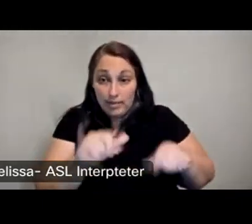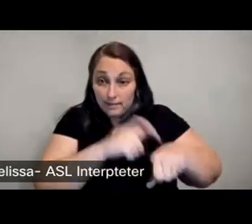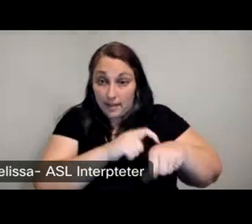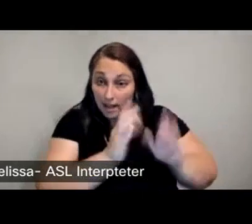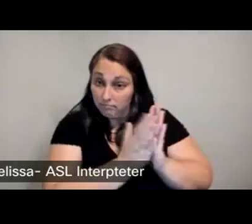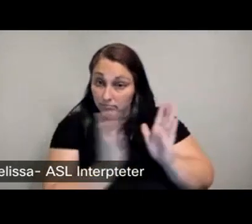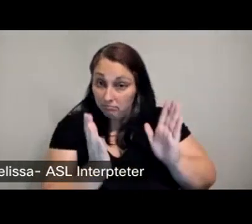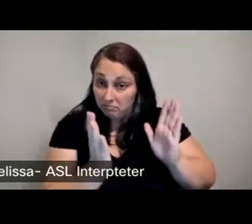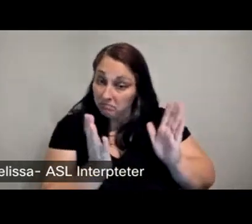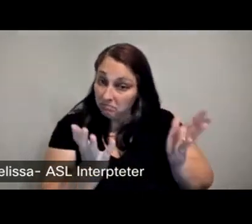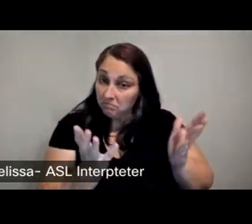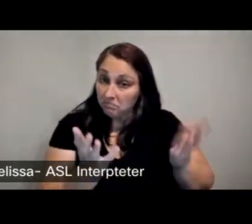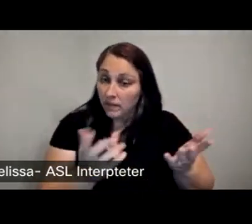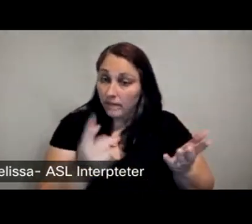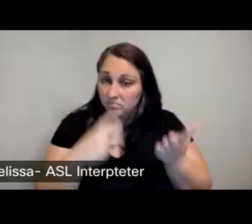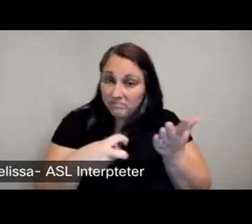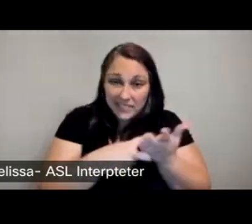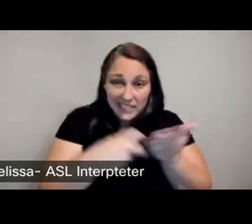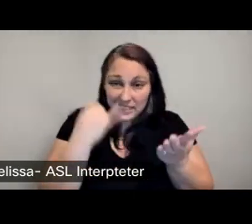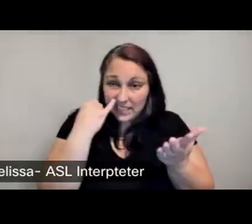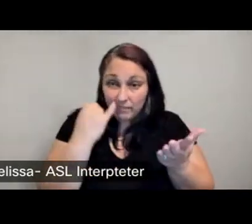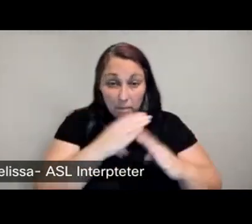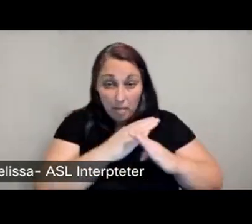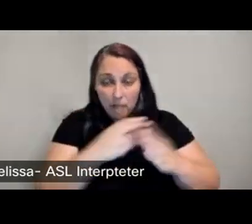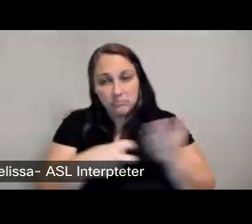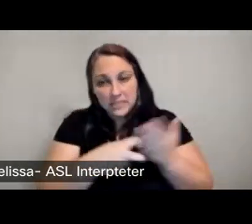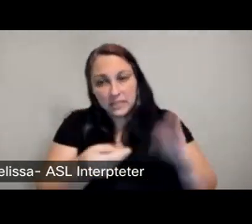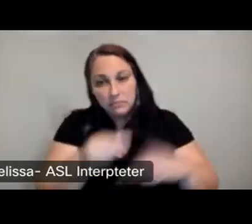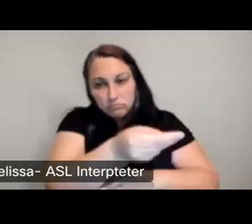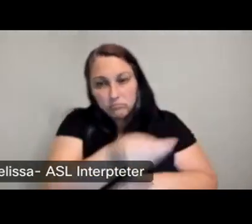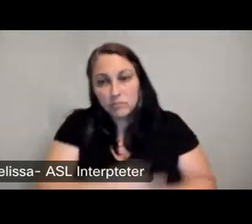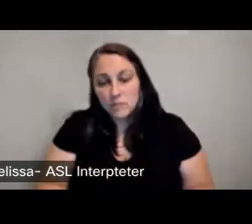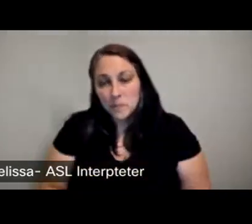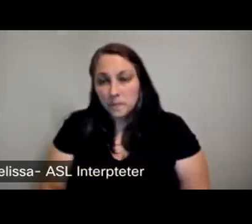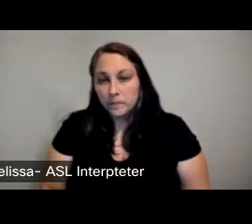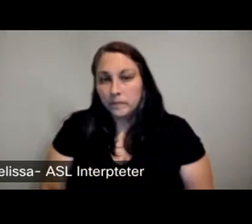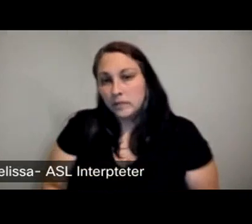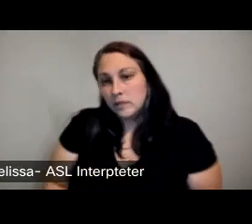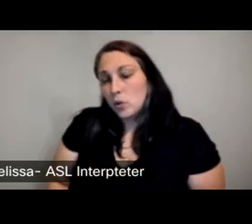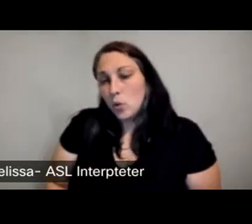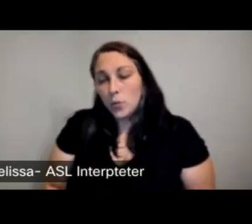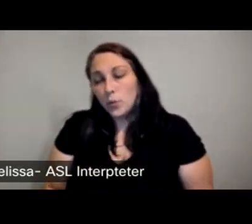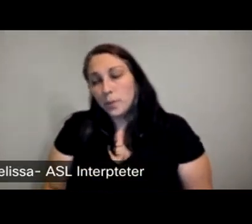um in that in the afternoon can we narrow down from this time to this time someone has to be